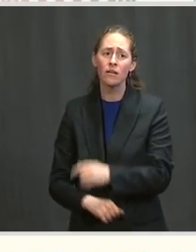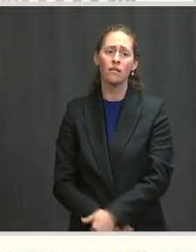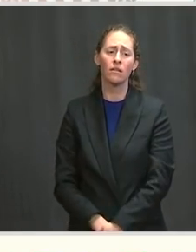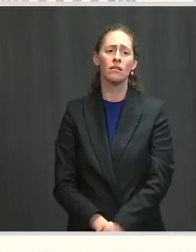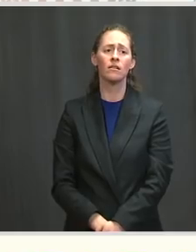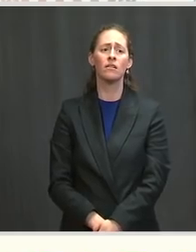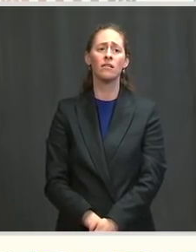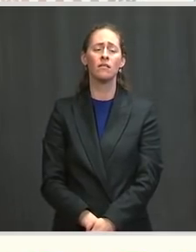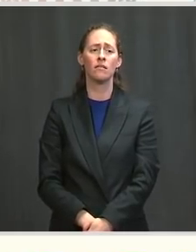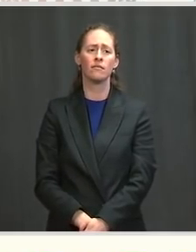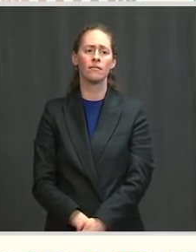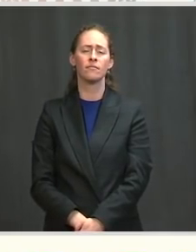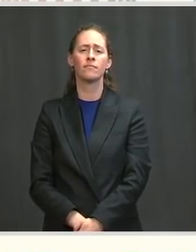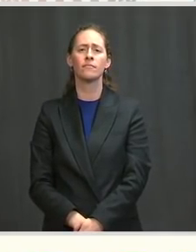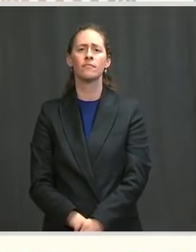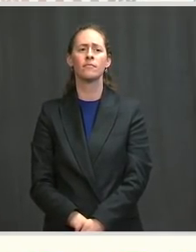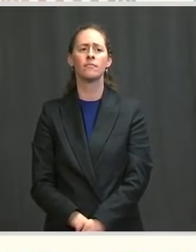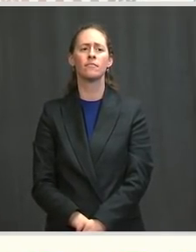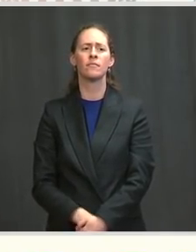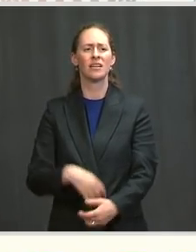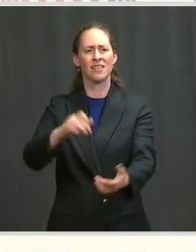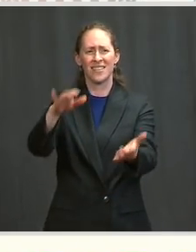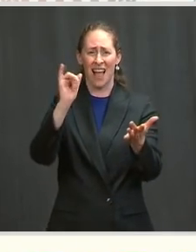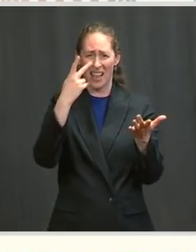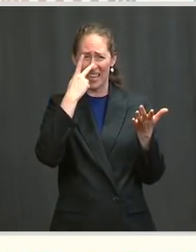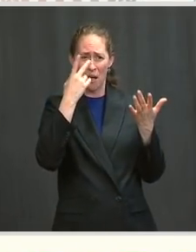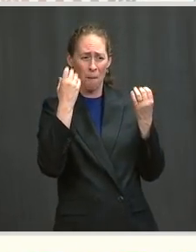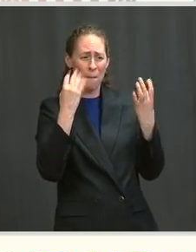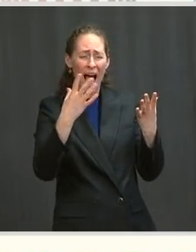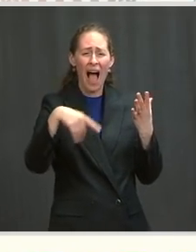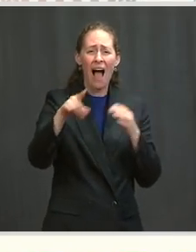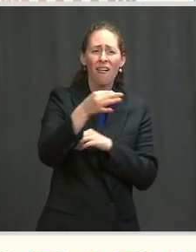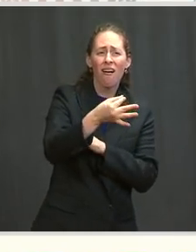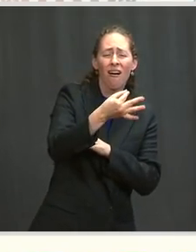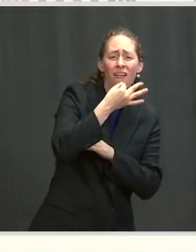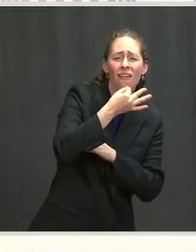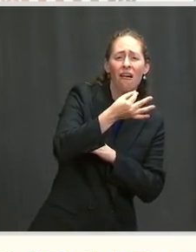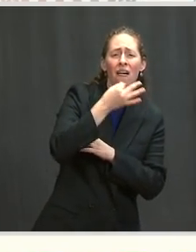And so much talent -- so much talent can be unleashed